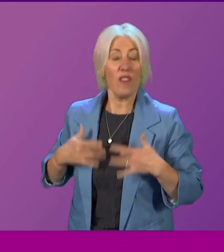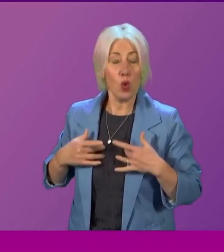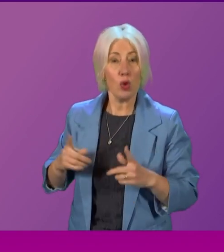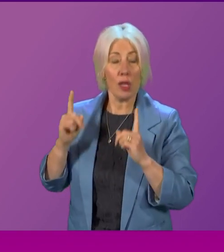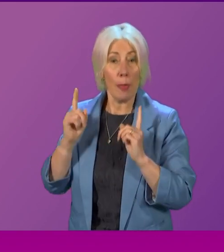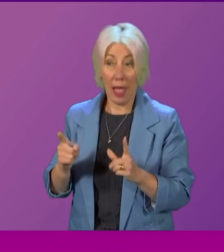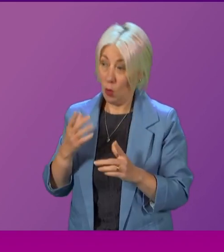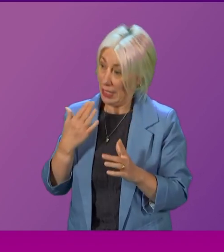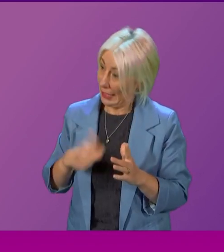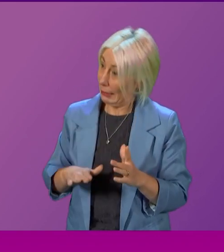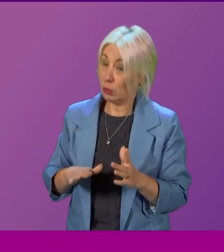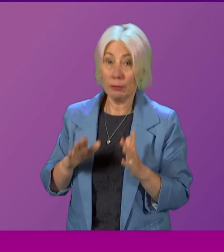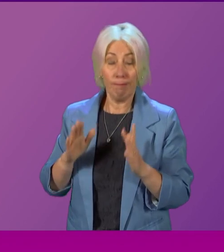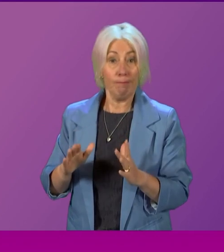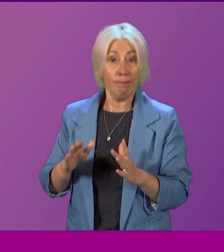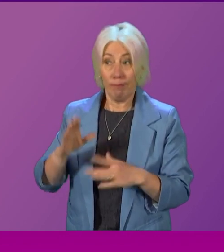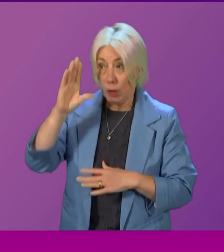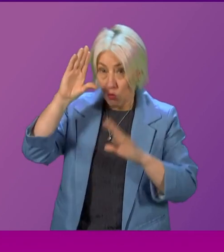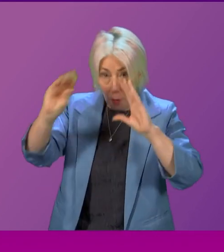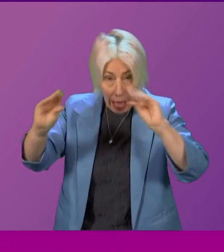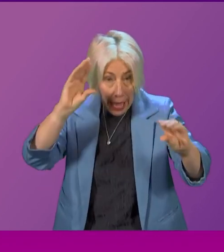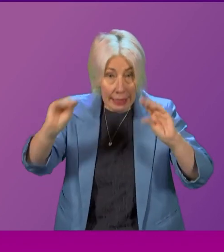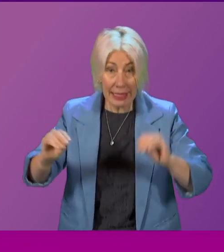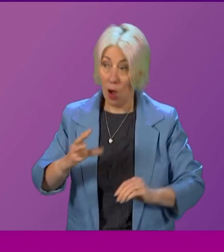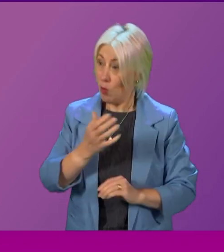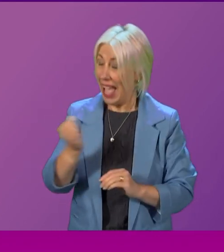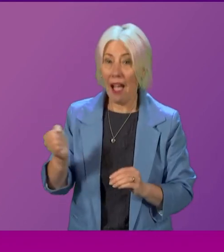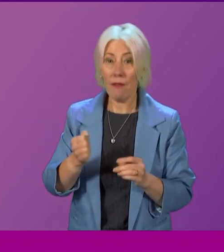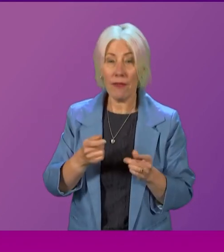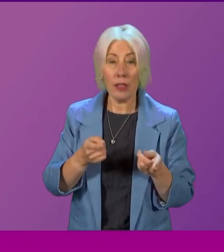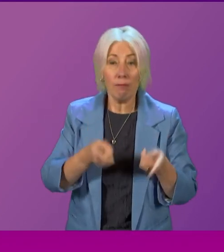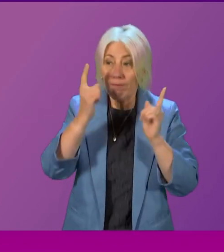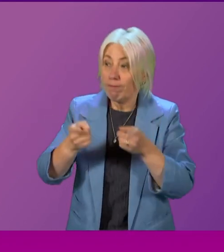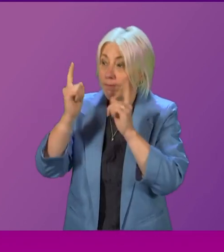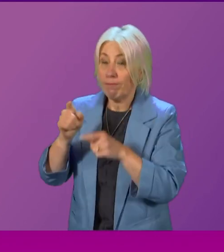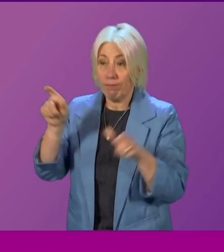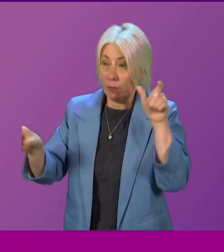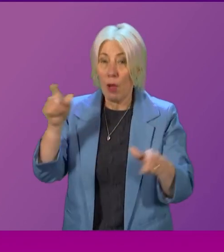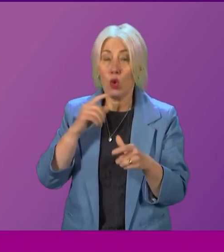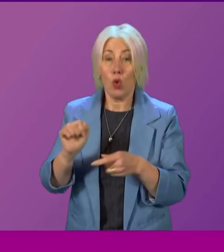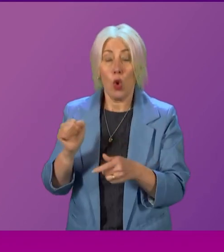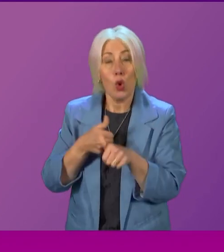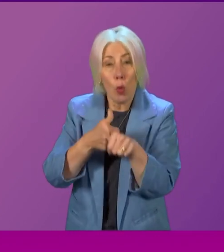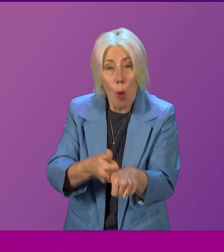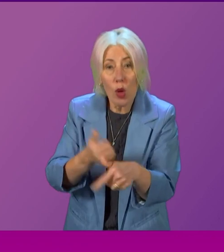remind people that there are existing commissions to support and protect the rights of disabled